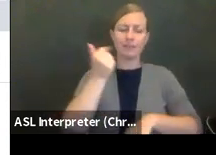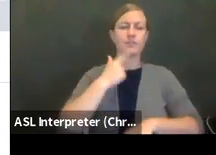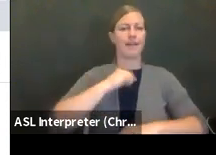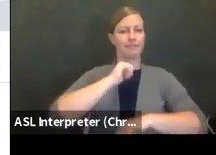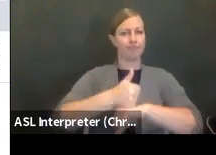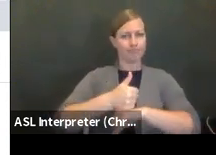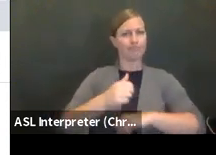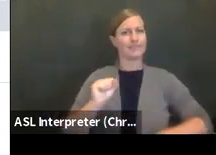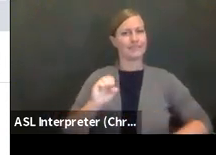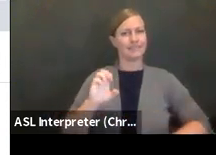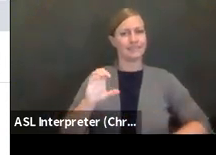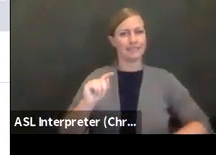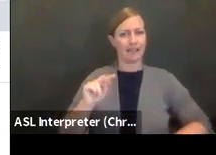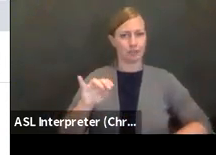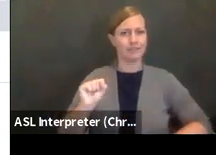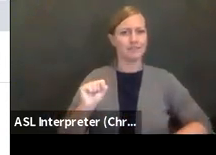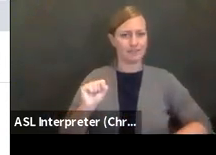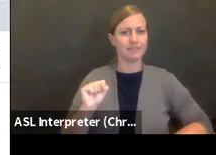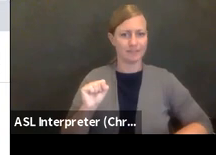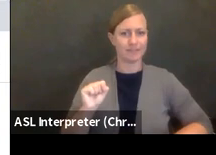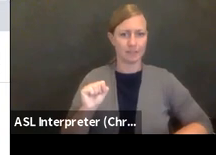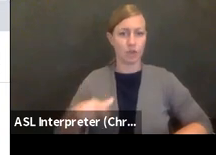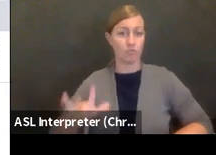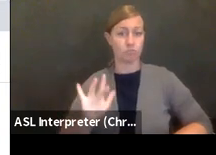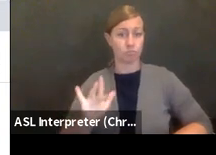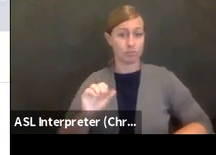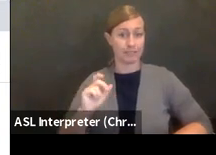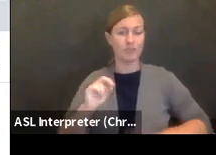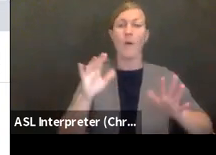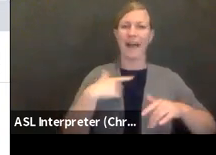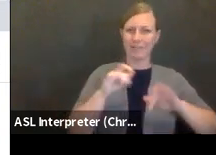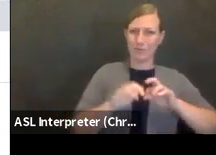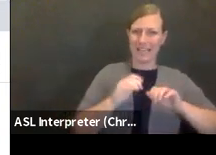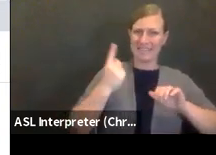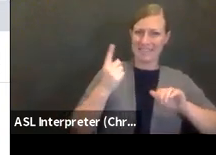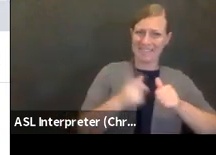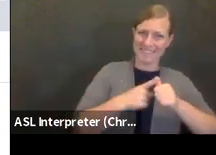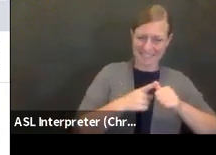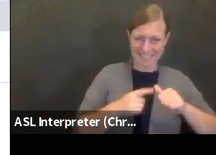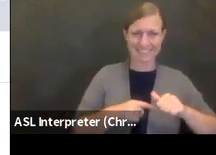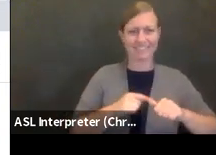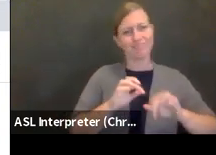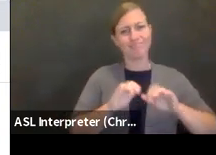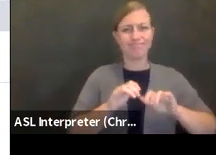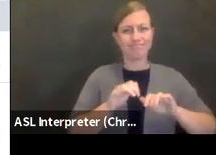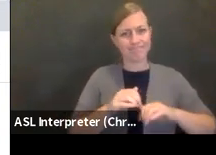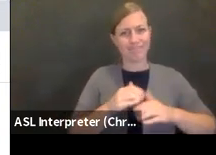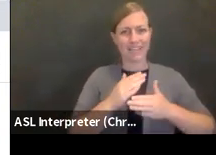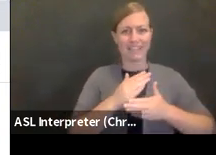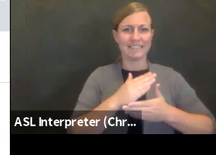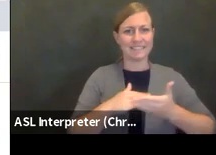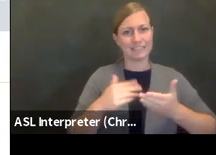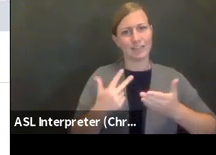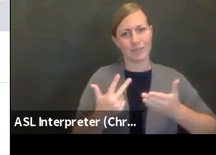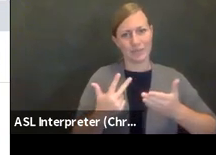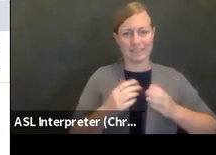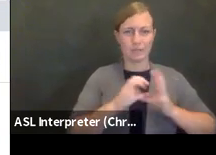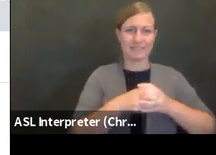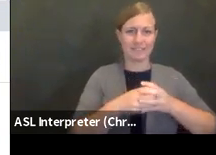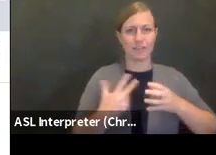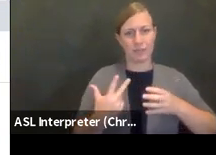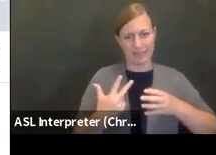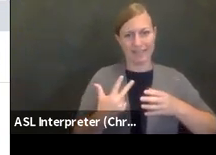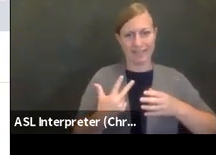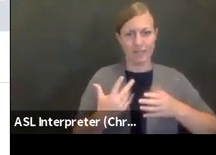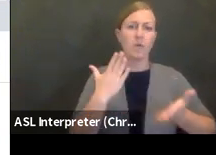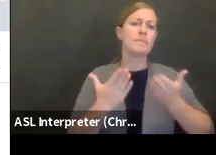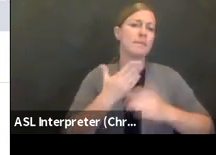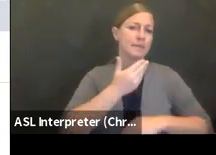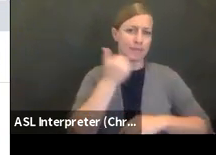ESD 112-- Kristina Wambold: So I'm gonna go ahead and click section. Oh, I didn't type anything in yet. So I'm going to go ahead and say, section three, or to be more clear. I'm going to do. Period three.